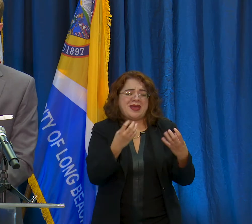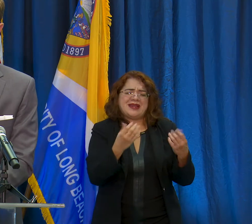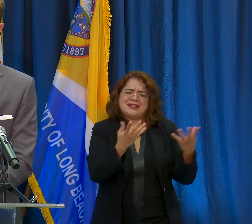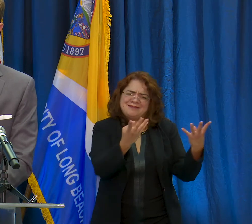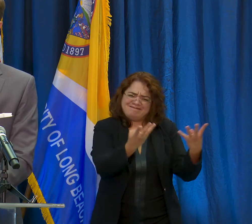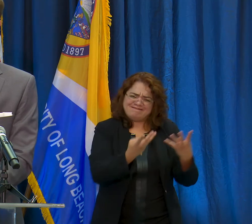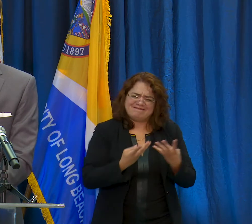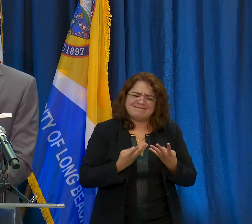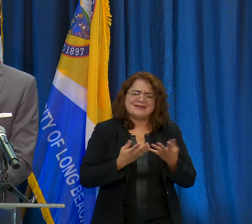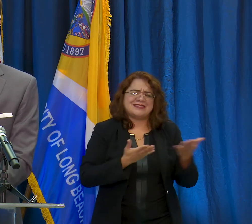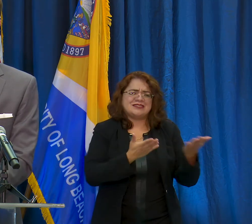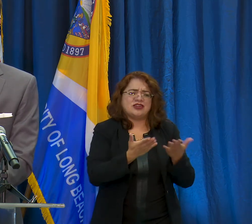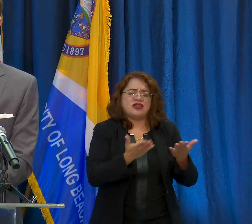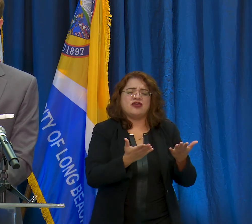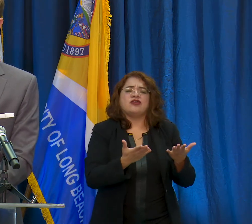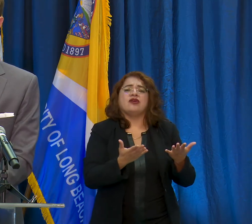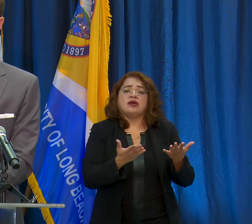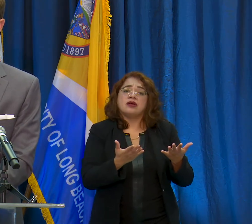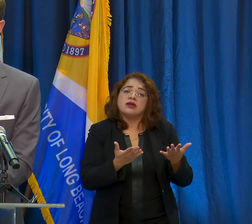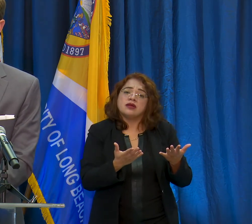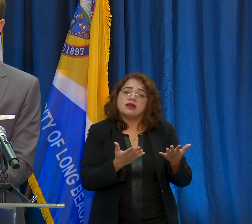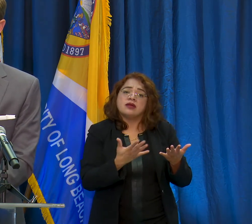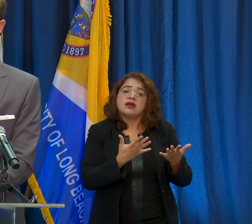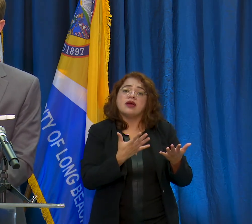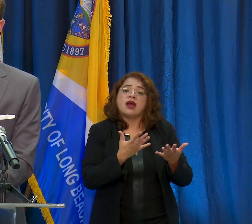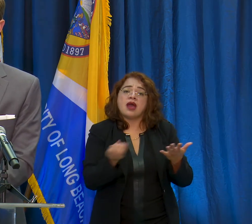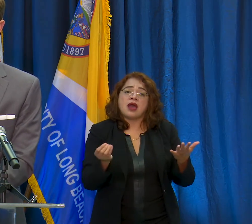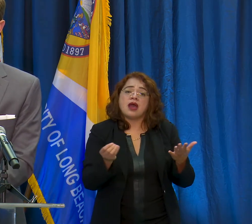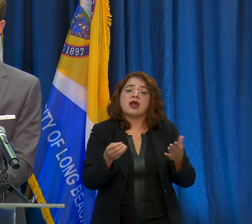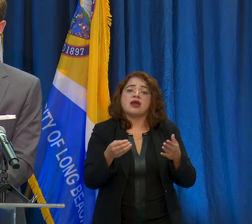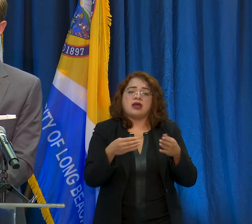Remember there are 25,000 licensed businesses in the City